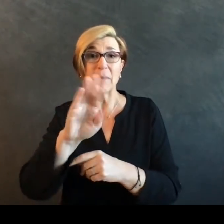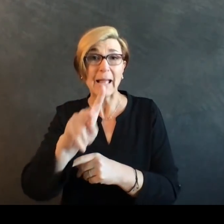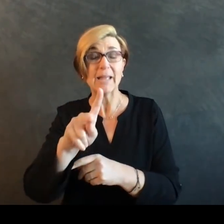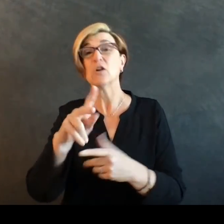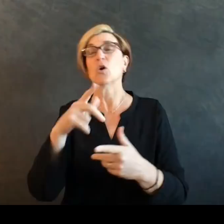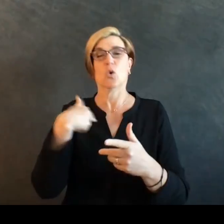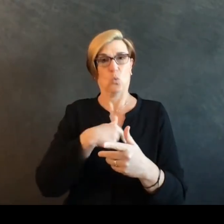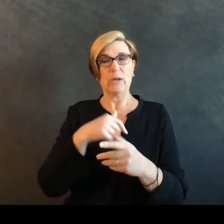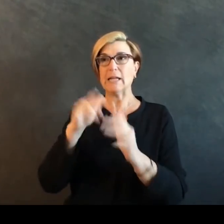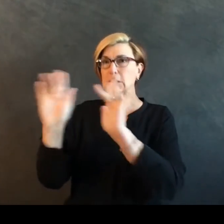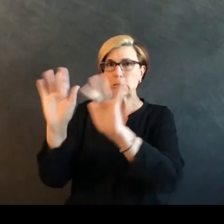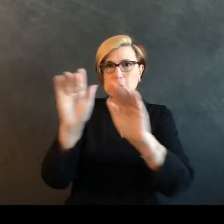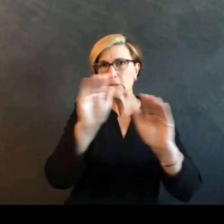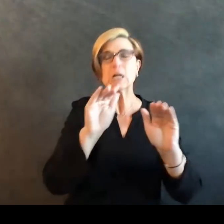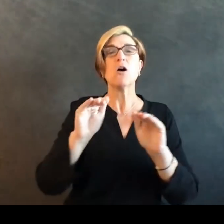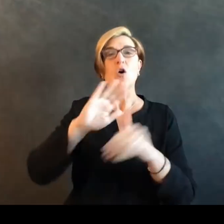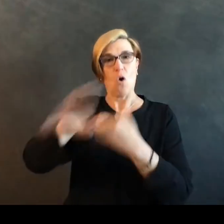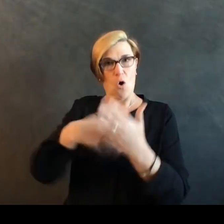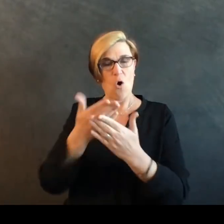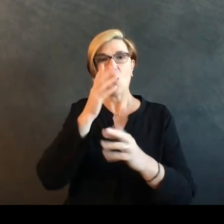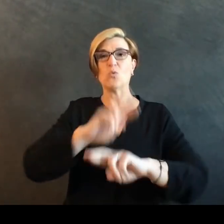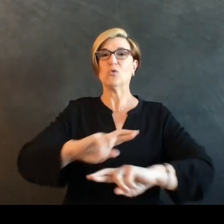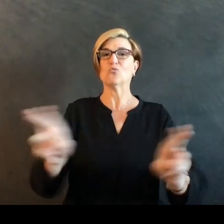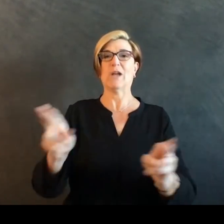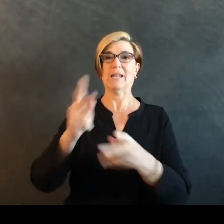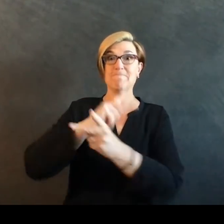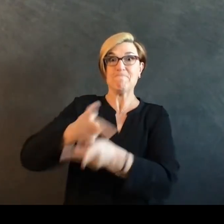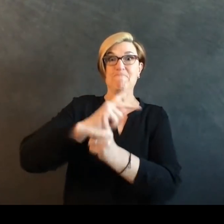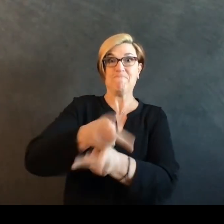will be up and running tomorrow I encourage all small businesses that have